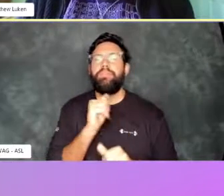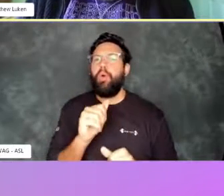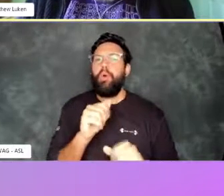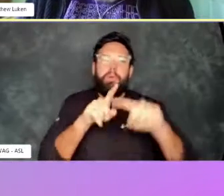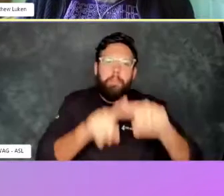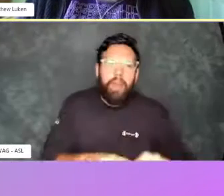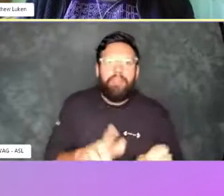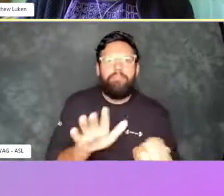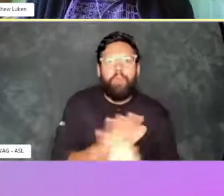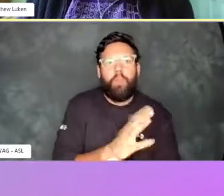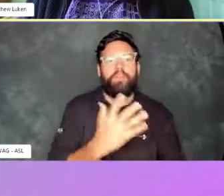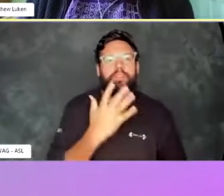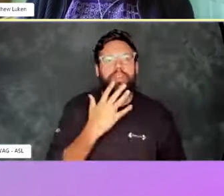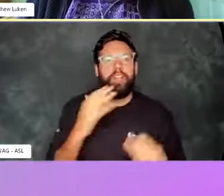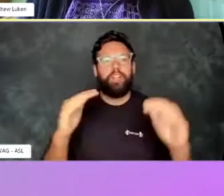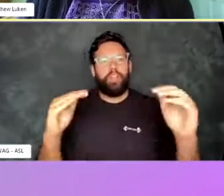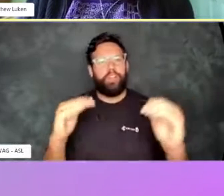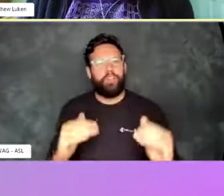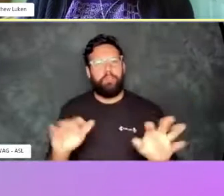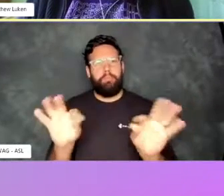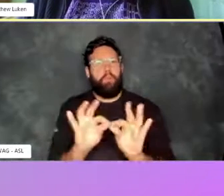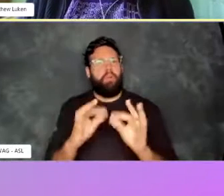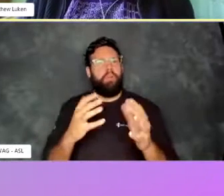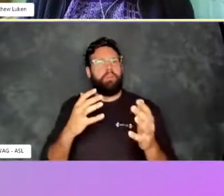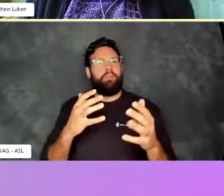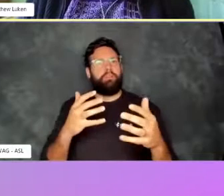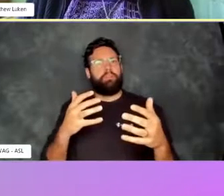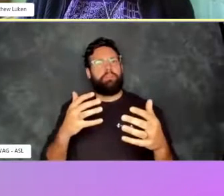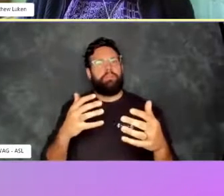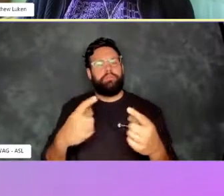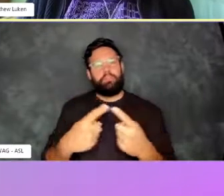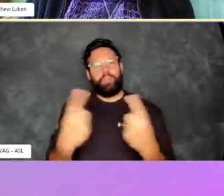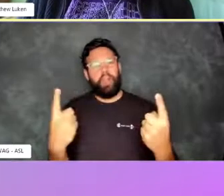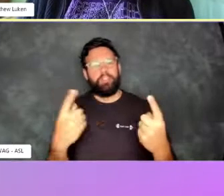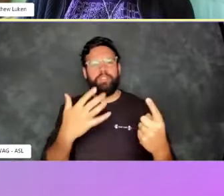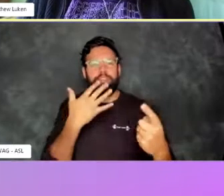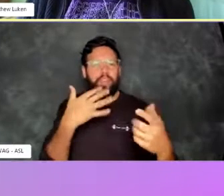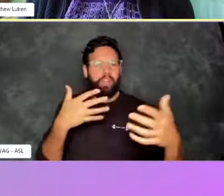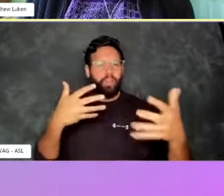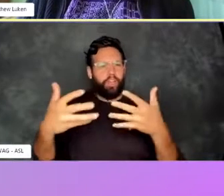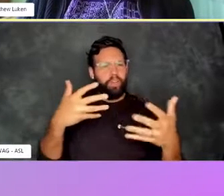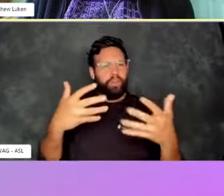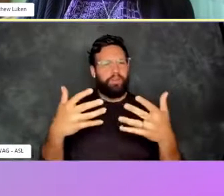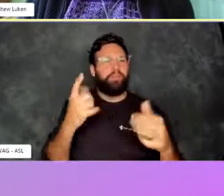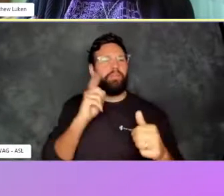single way, or your way. Don't use color as the only visual means for conveying information. Ensure sufficient